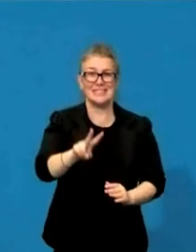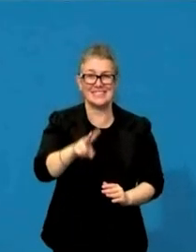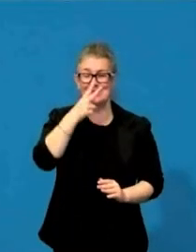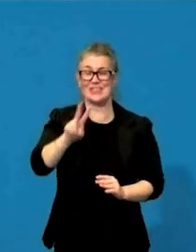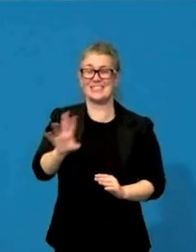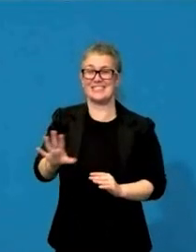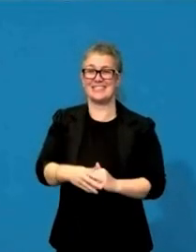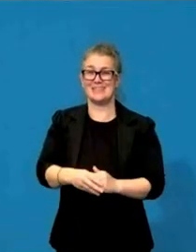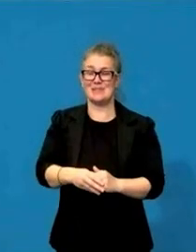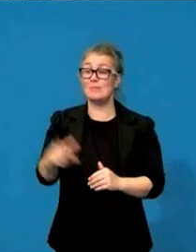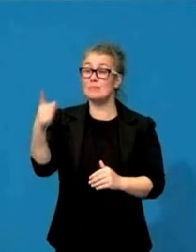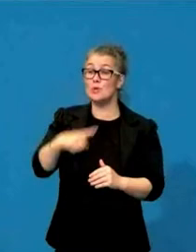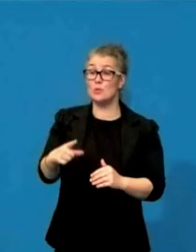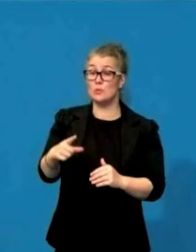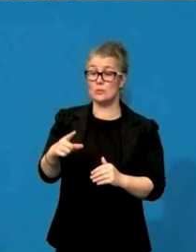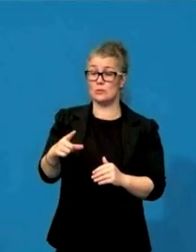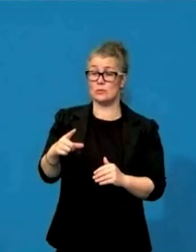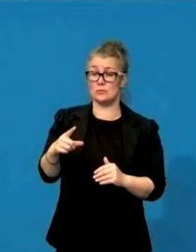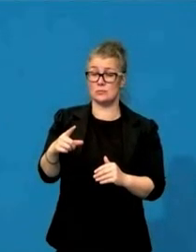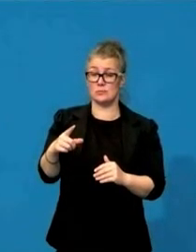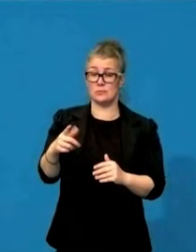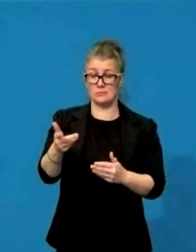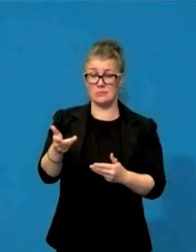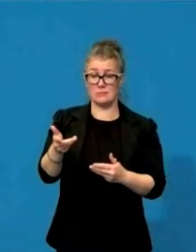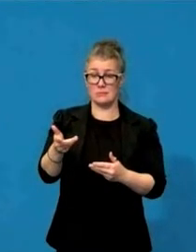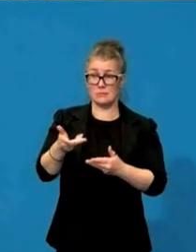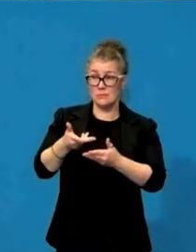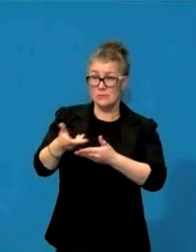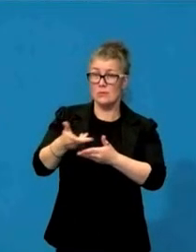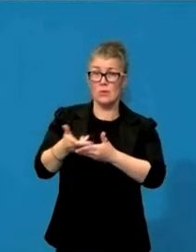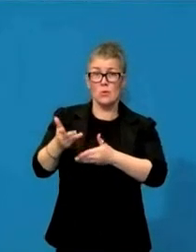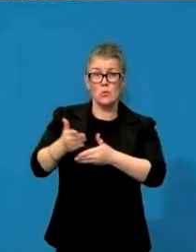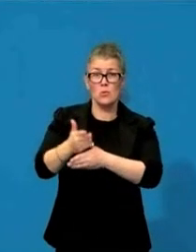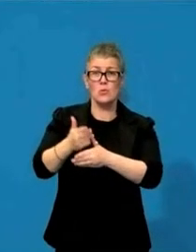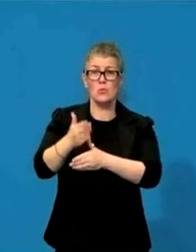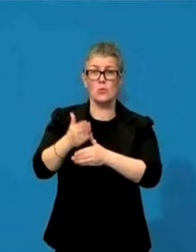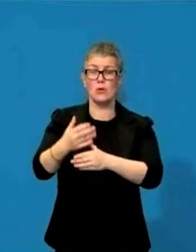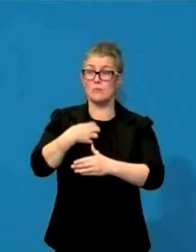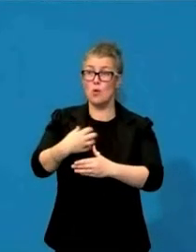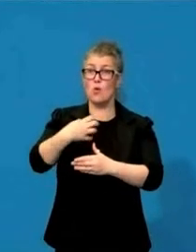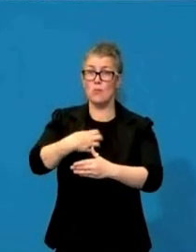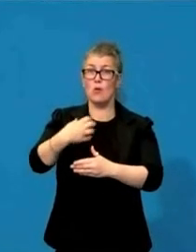Because we gained more work, we had to have more people do stuff, and so we asked our